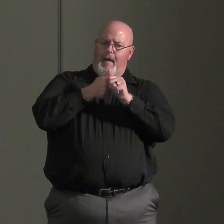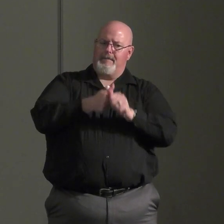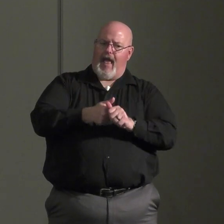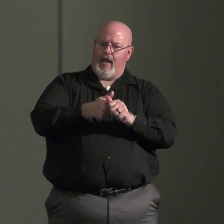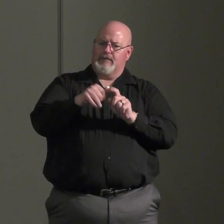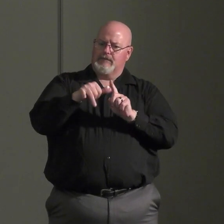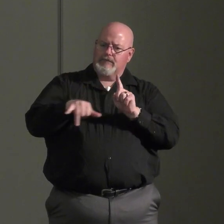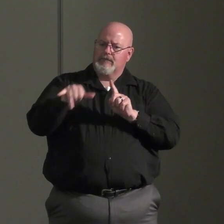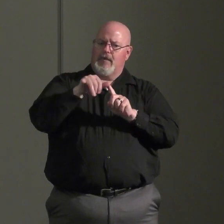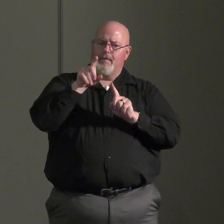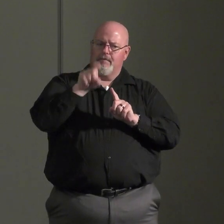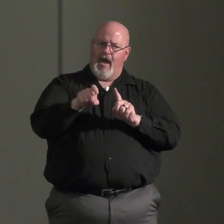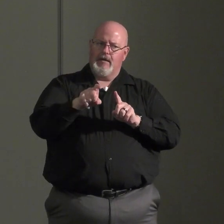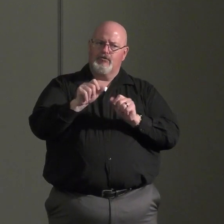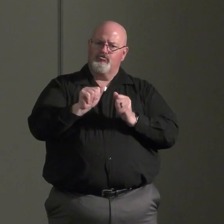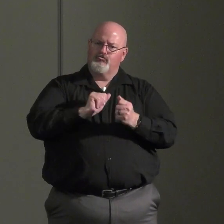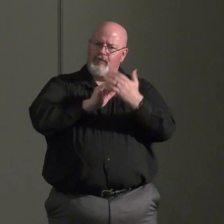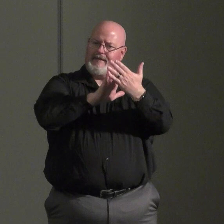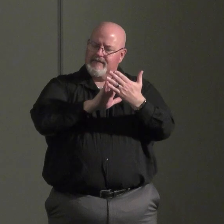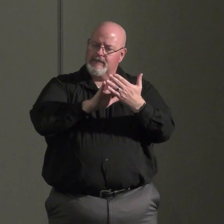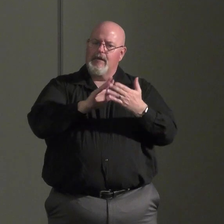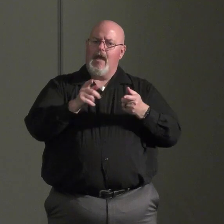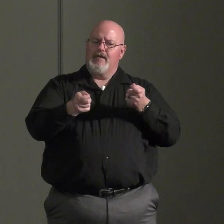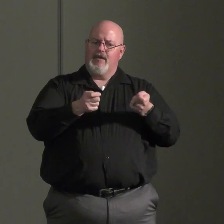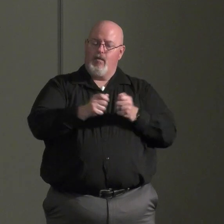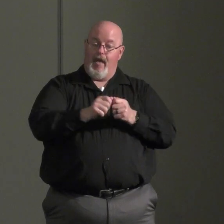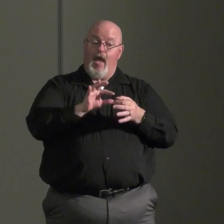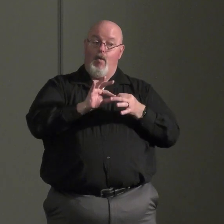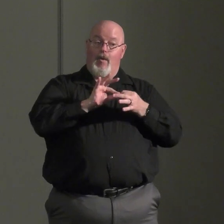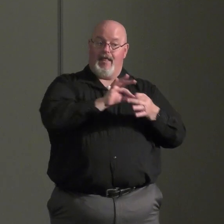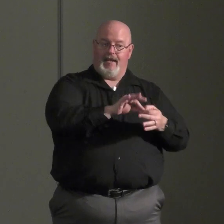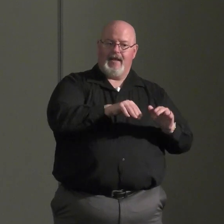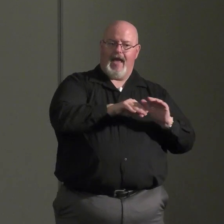you need to address and deal with. As they relate to accessibility to People